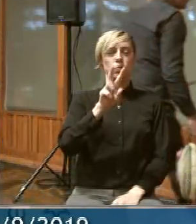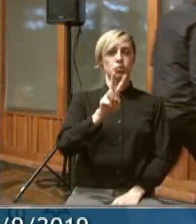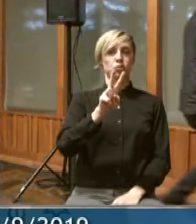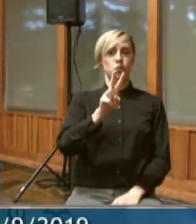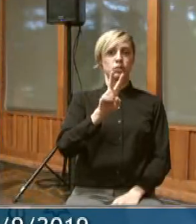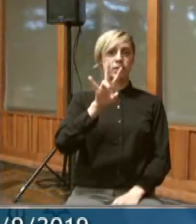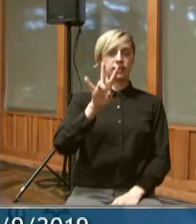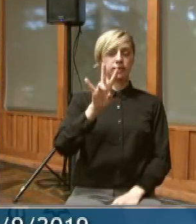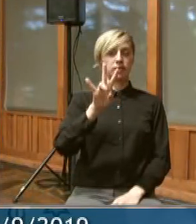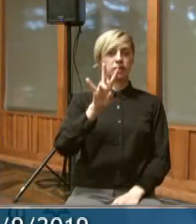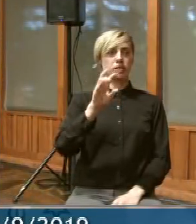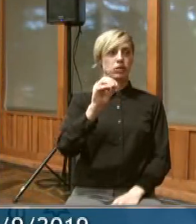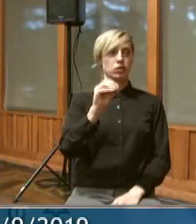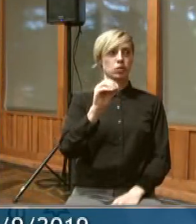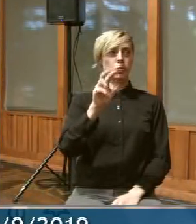NUMBERS.